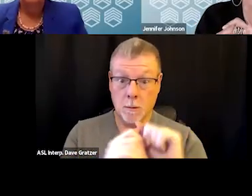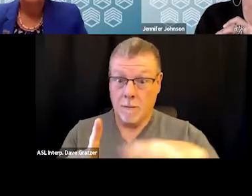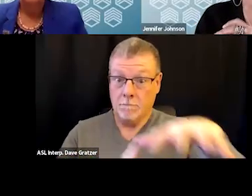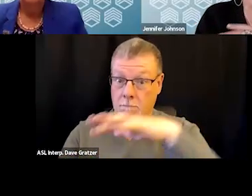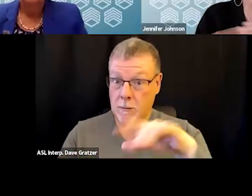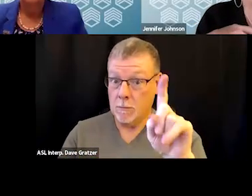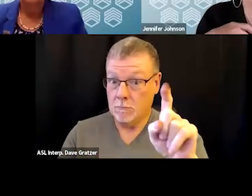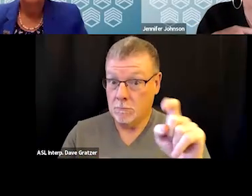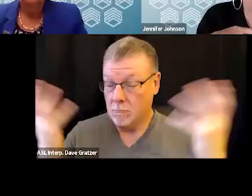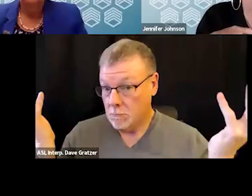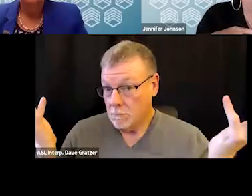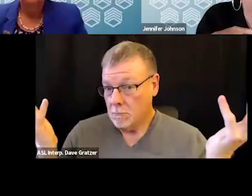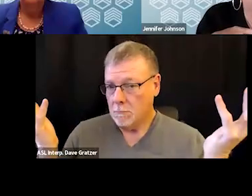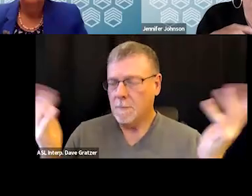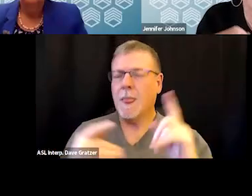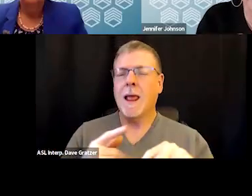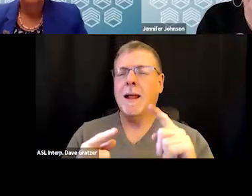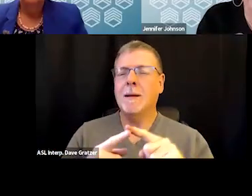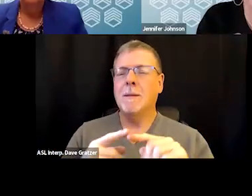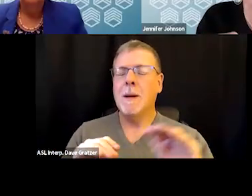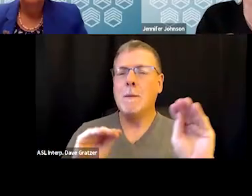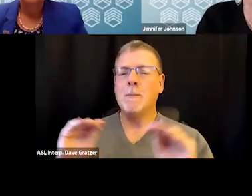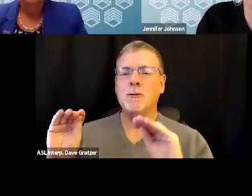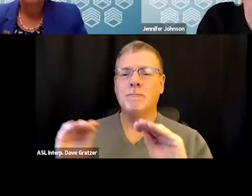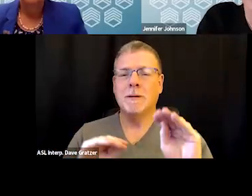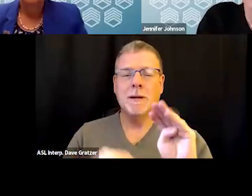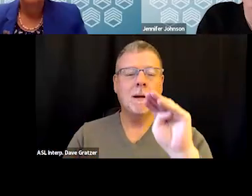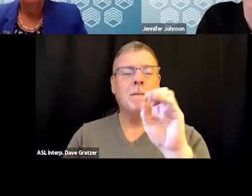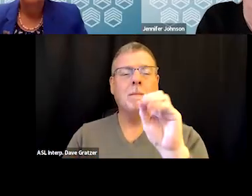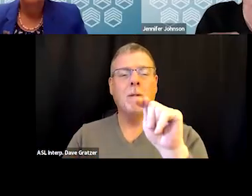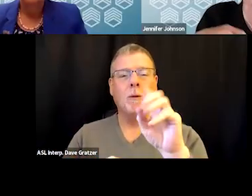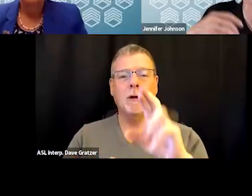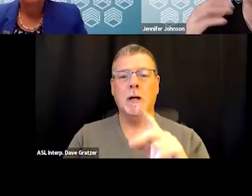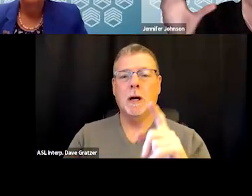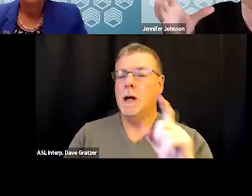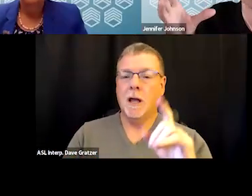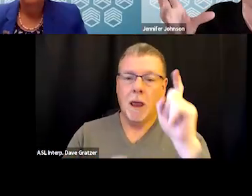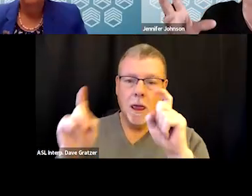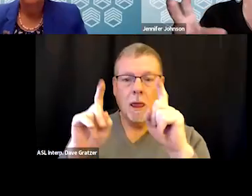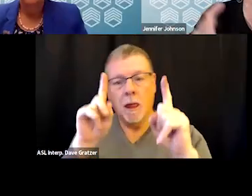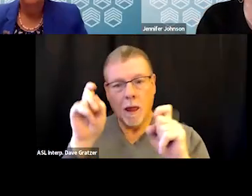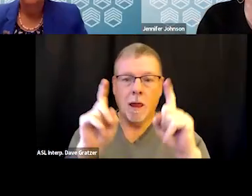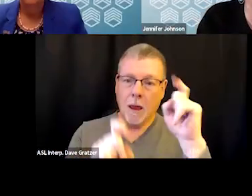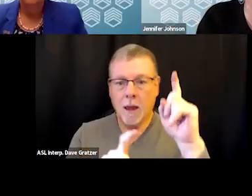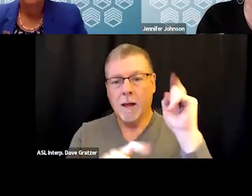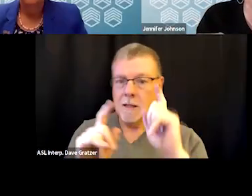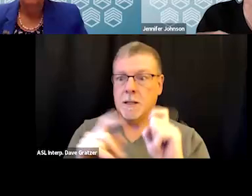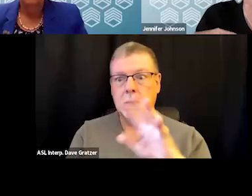Um, what about motor movements? Gait? Is there trembling, ticks, focus, hypervigilance?